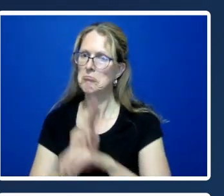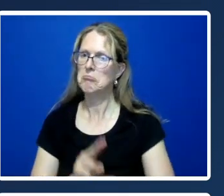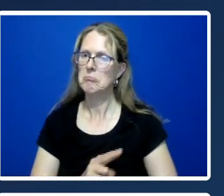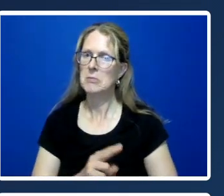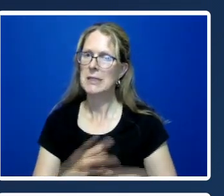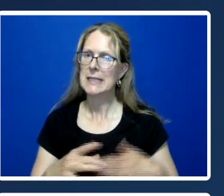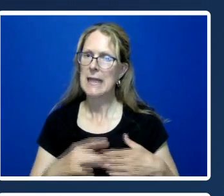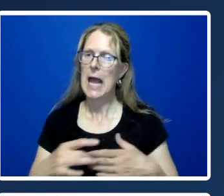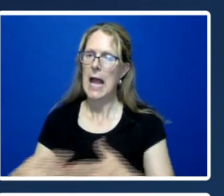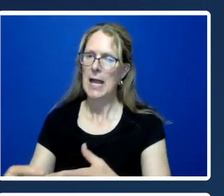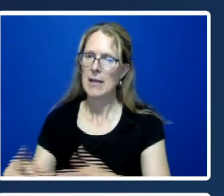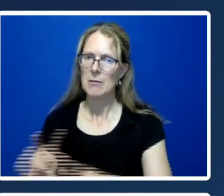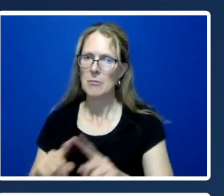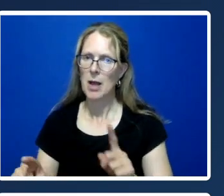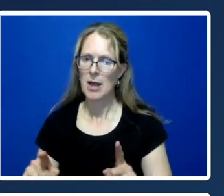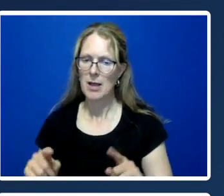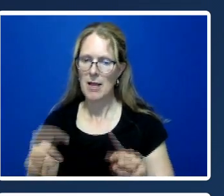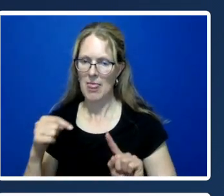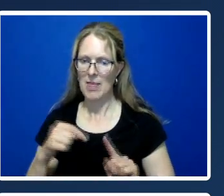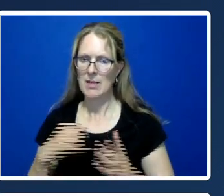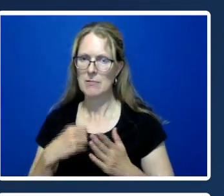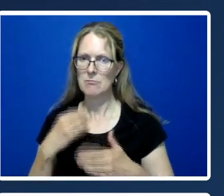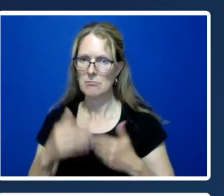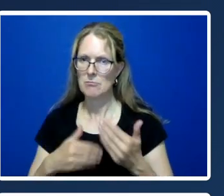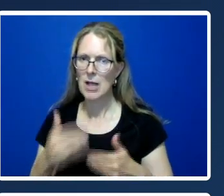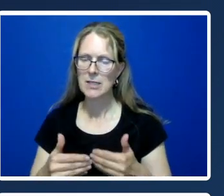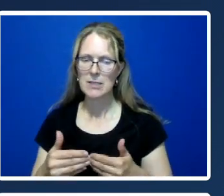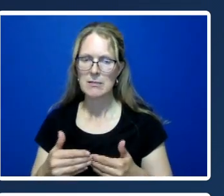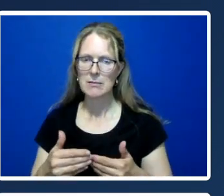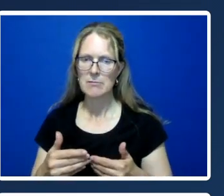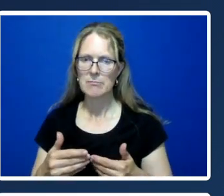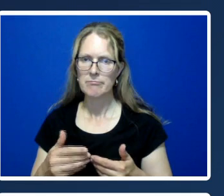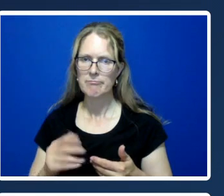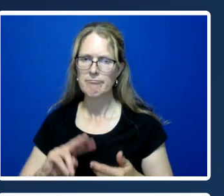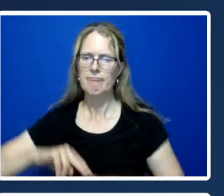But in this process, it's flipped. It's like, you can maybe create the constraints of time